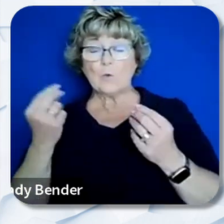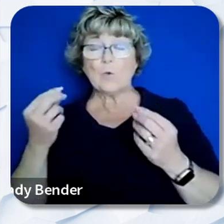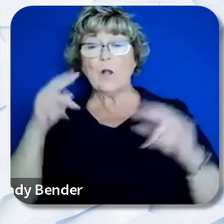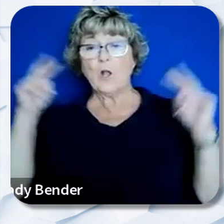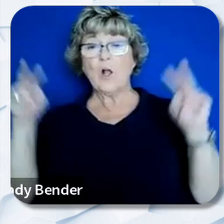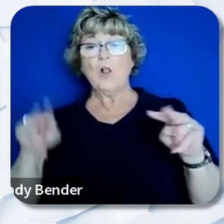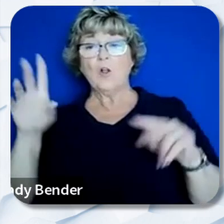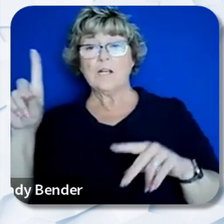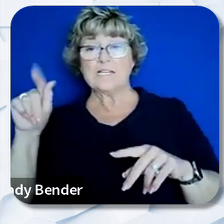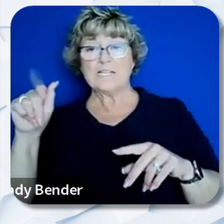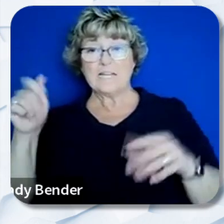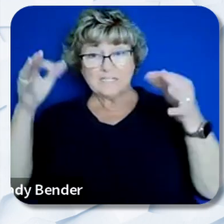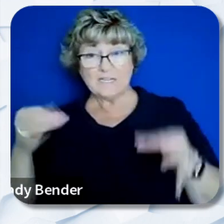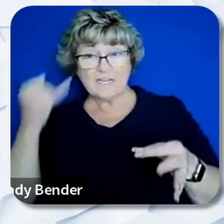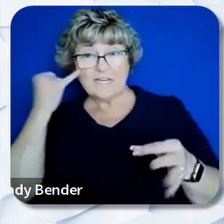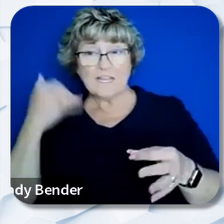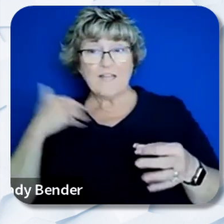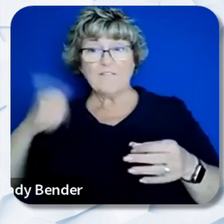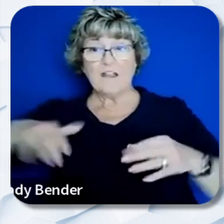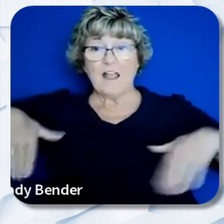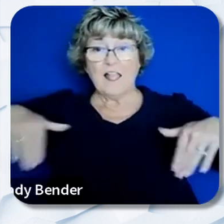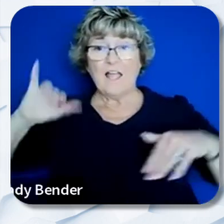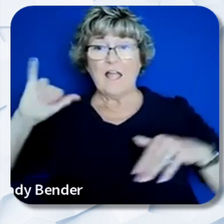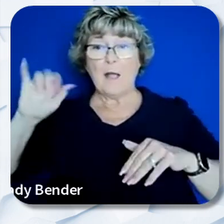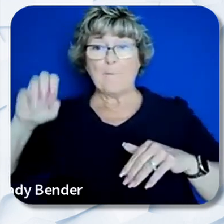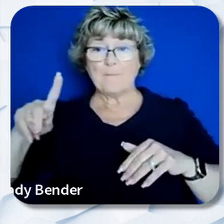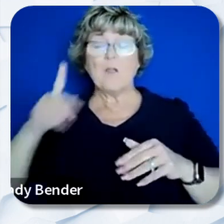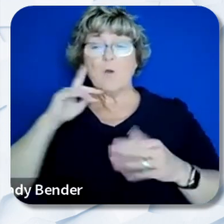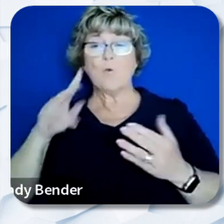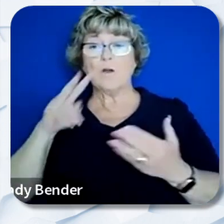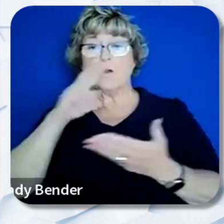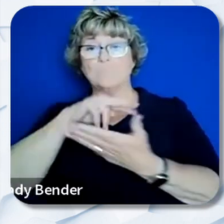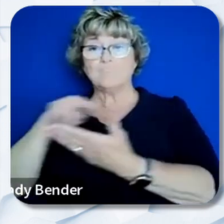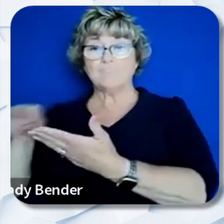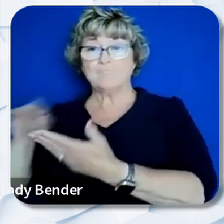data, determine if they have late IEPs, and we'll review the data after end of year for